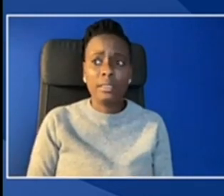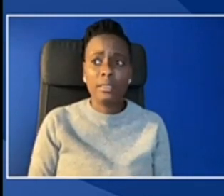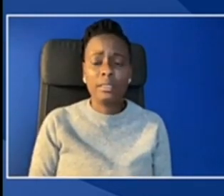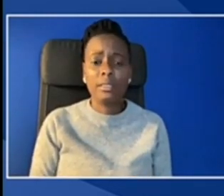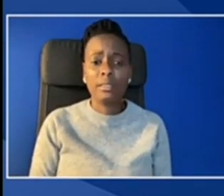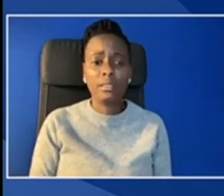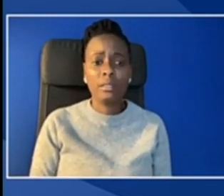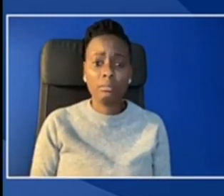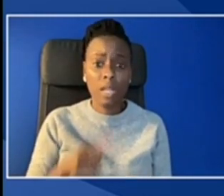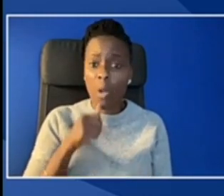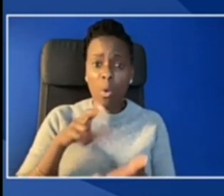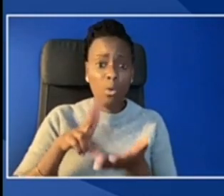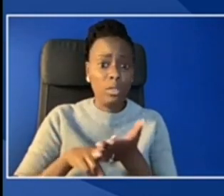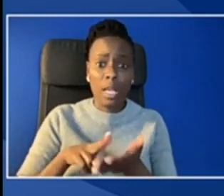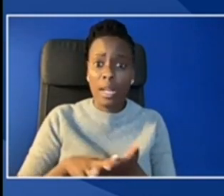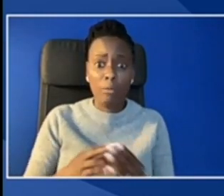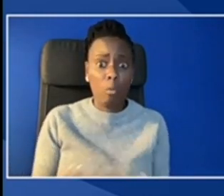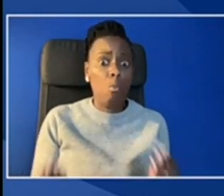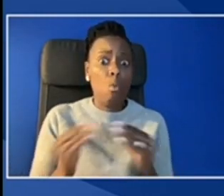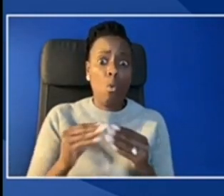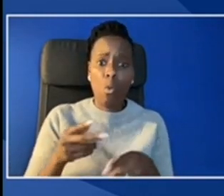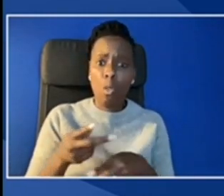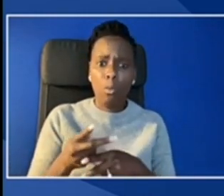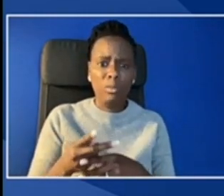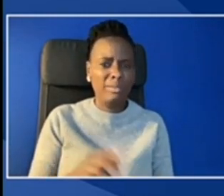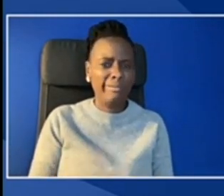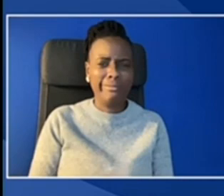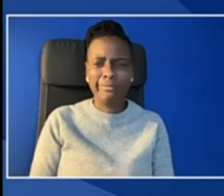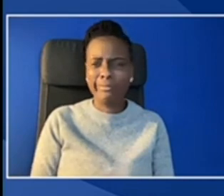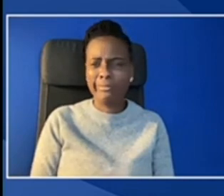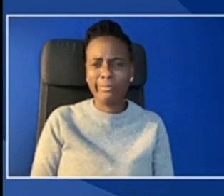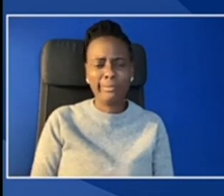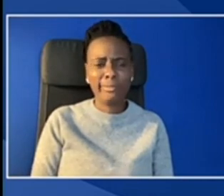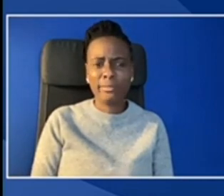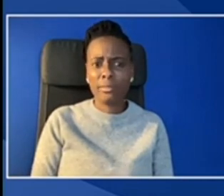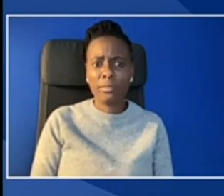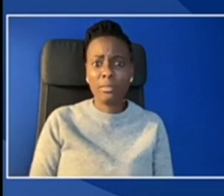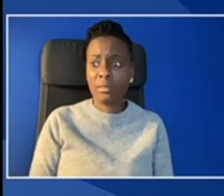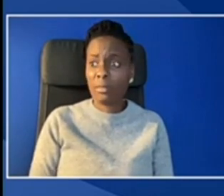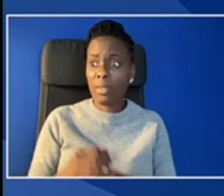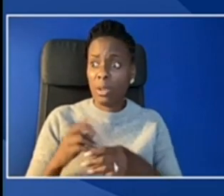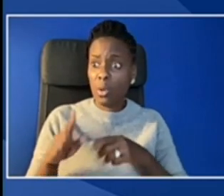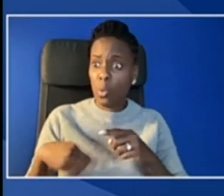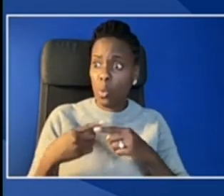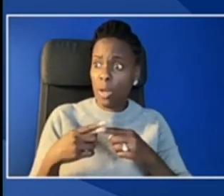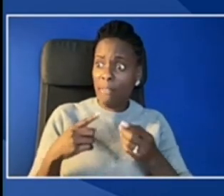for more student loans, because by the time I get done paying the current student loans I got, I'm going to have some more